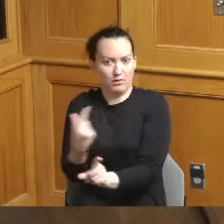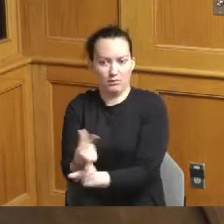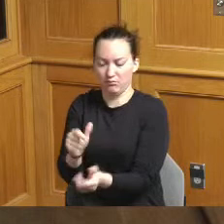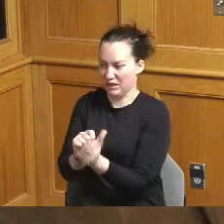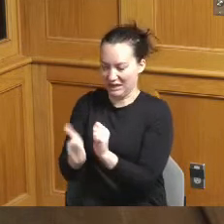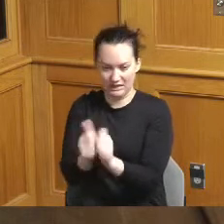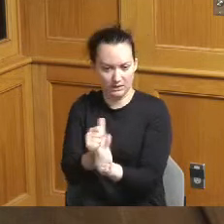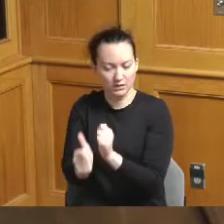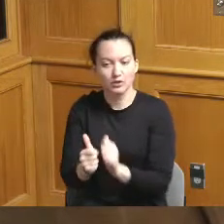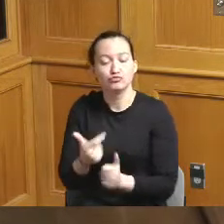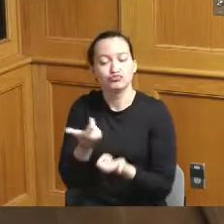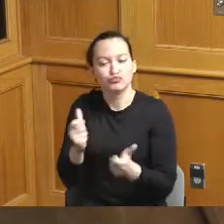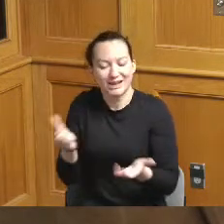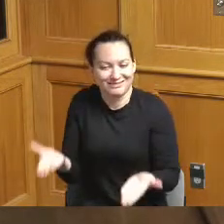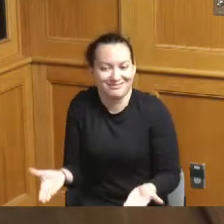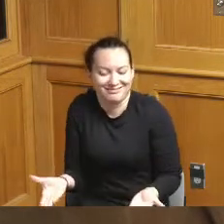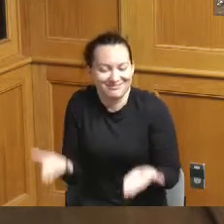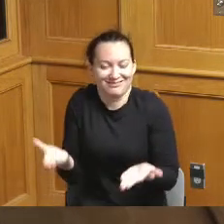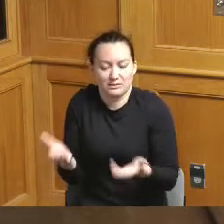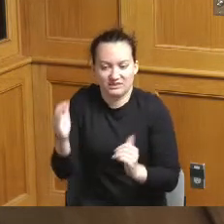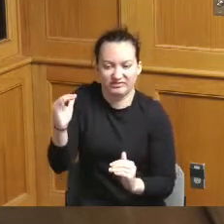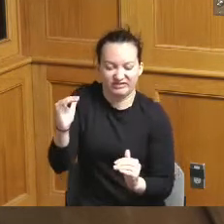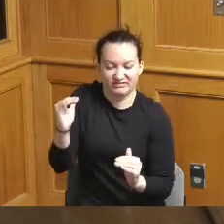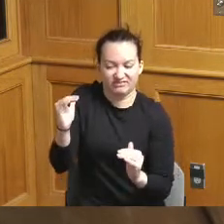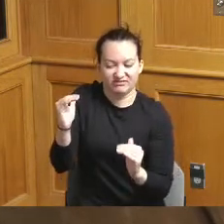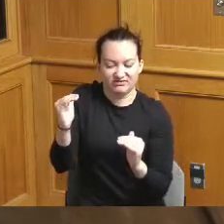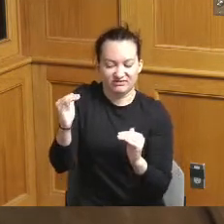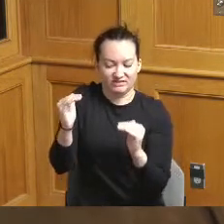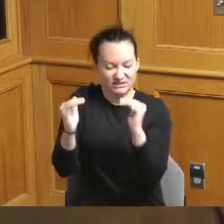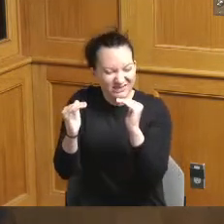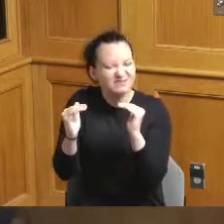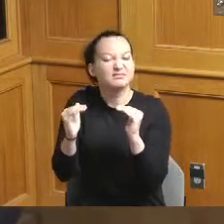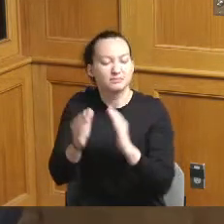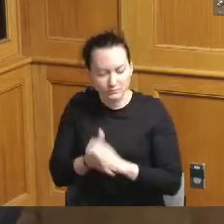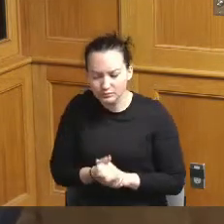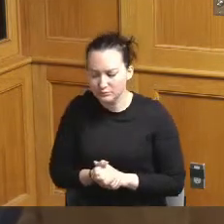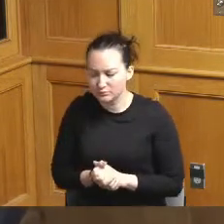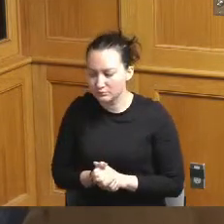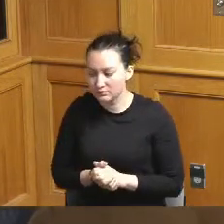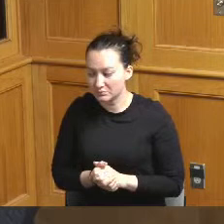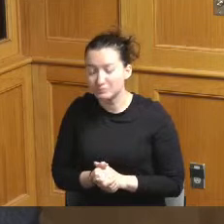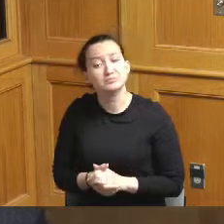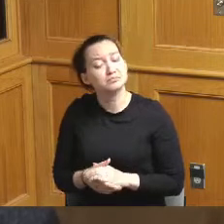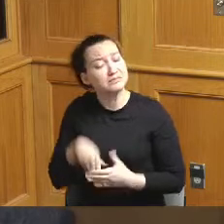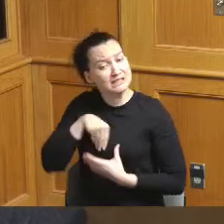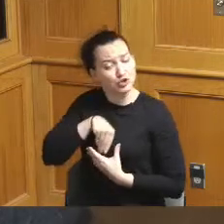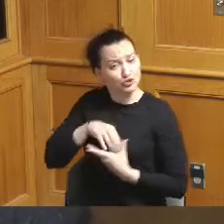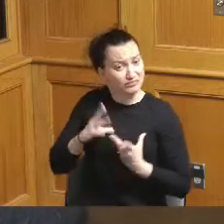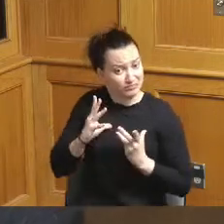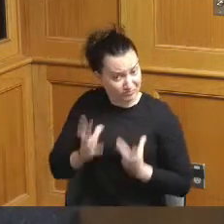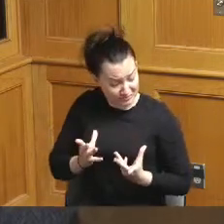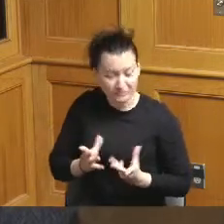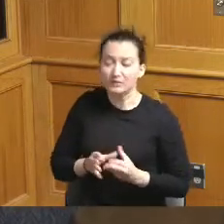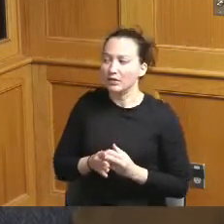are trying to lift the county out of that position we've done it internally when we what with what we